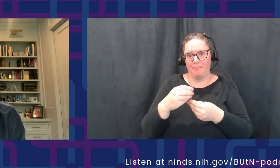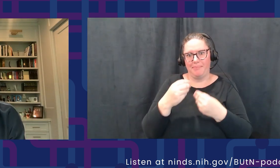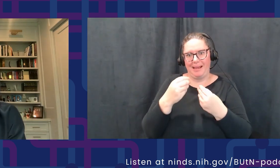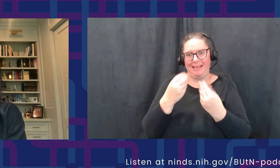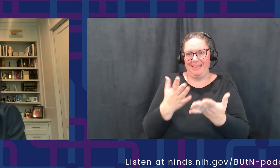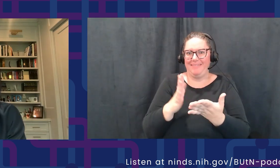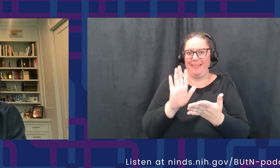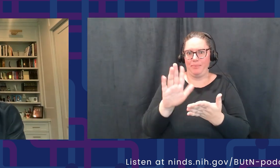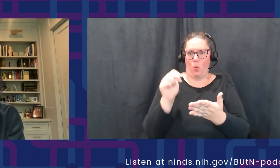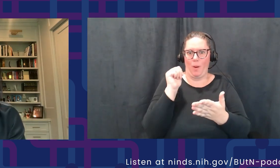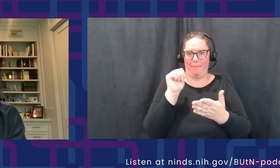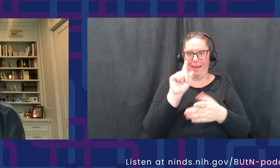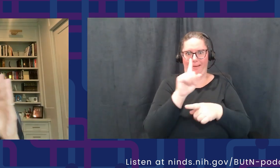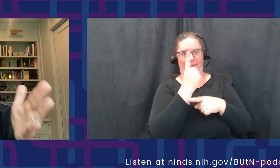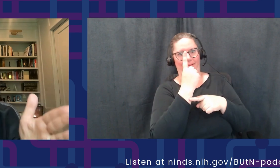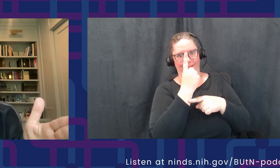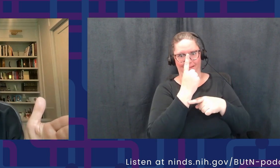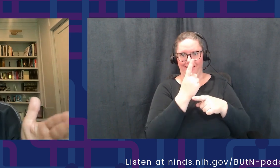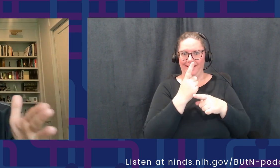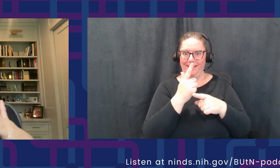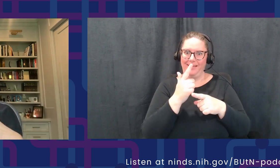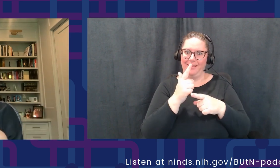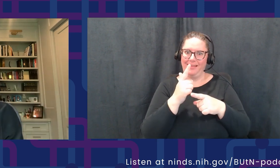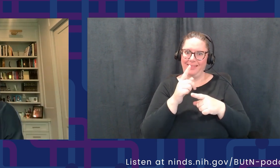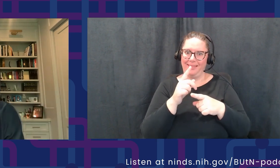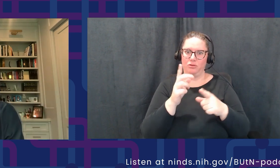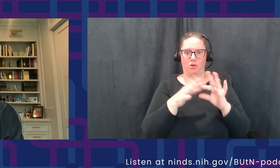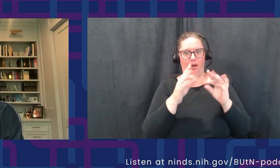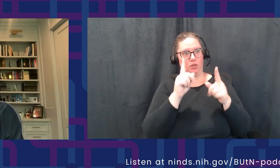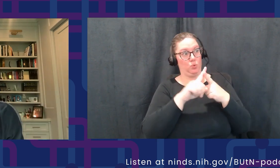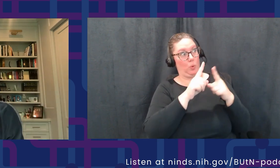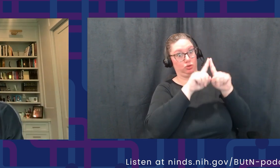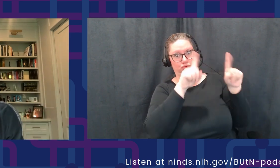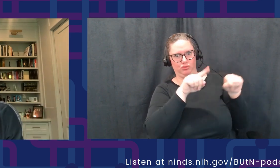You're talking to a screen rather than to them. So that for me is really important.